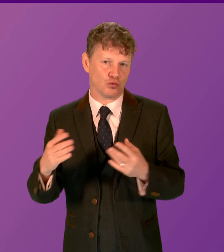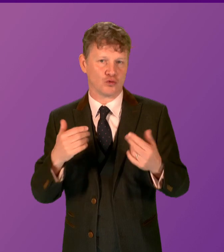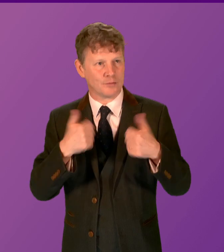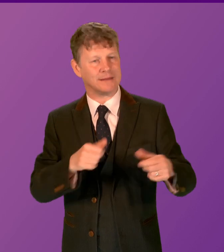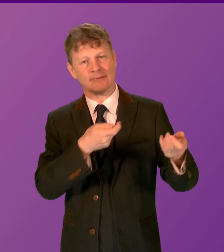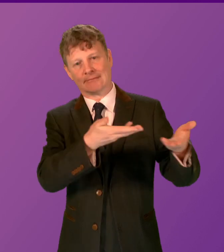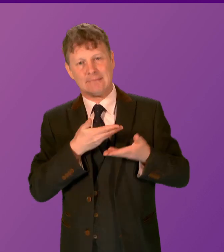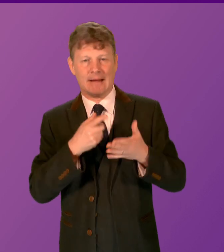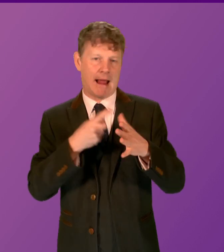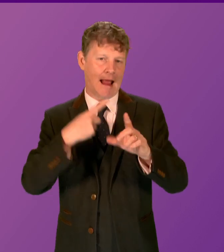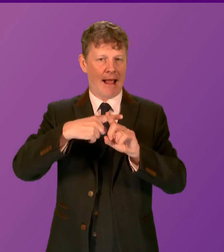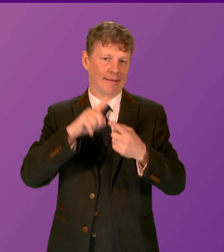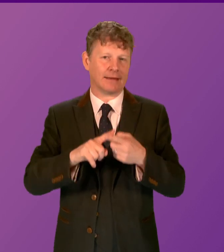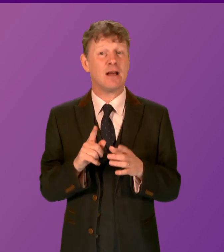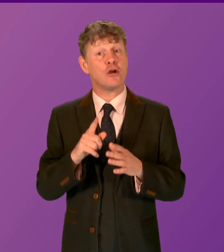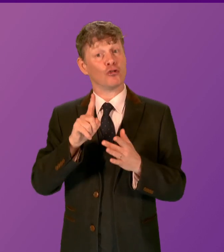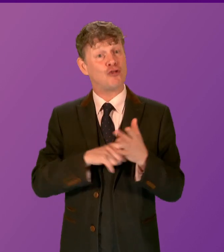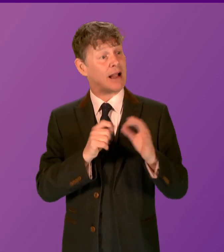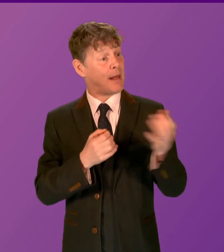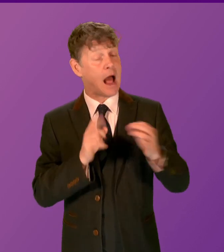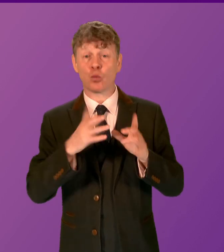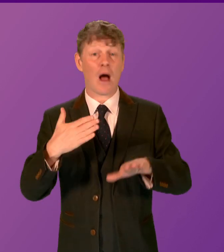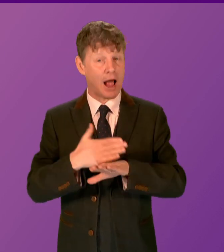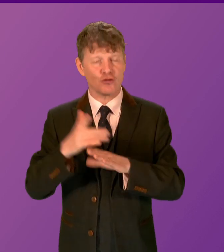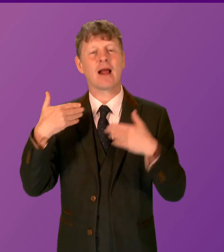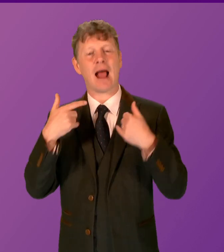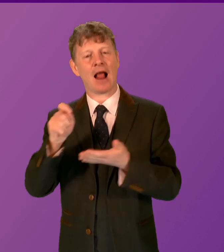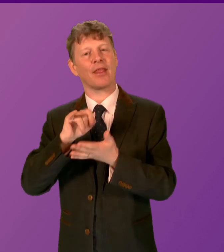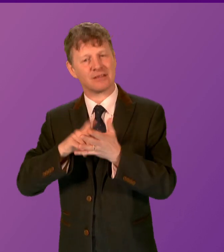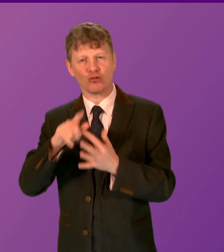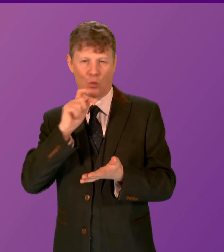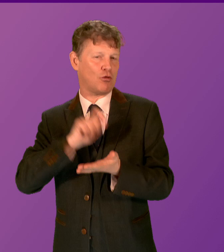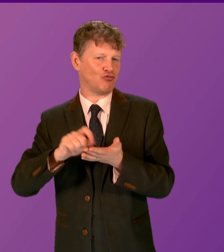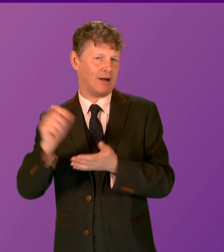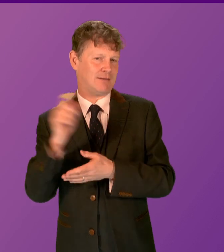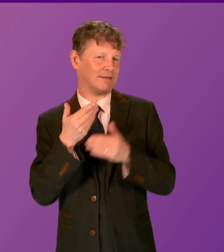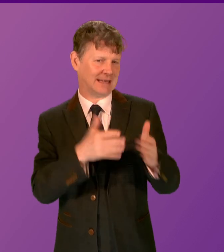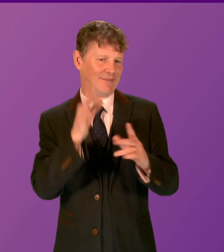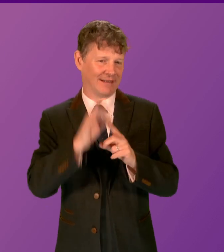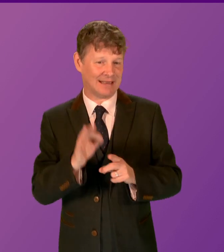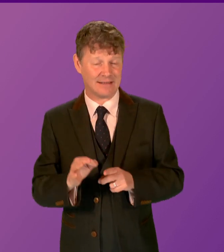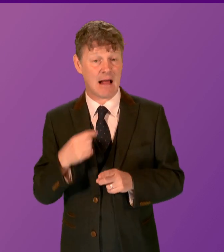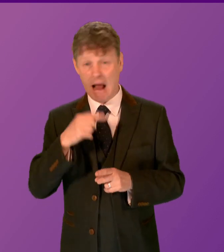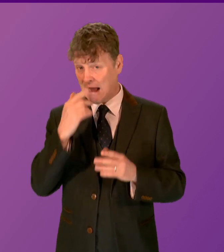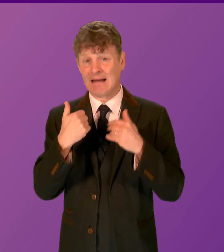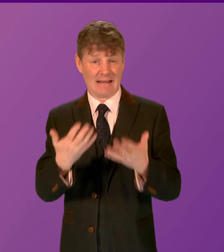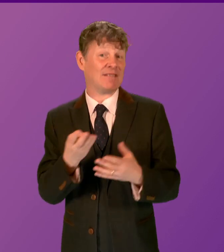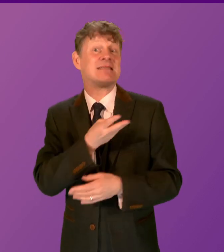Jackie Baillie asked what action we will be taking. I am happy for the Cabinet Secretary for NHS Recovery, Health and Social Care to write to her in greater detail, but I can tell her now some of the actions that we are taking.